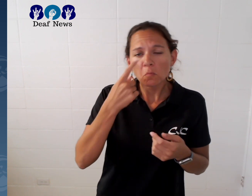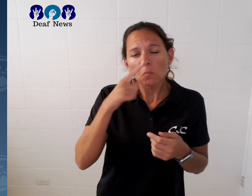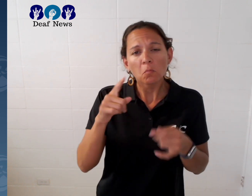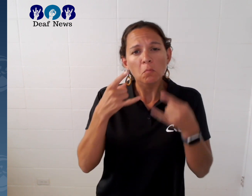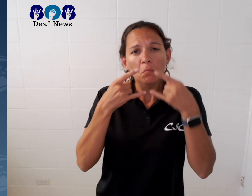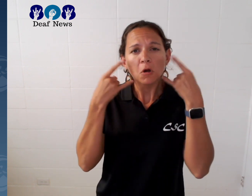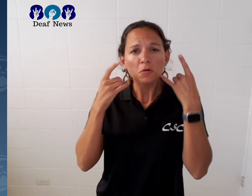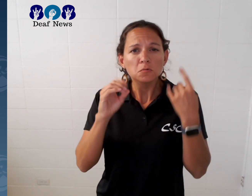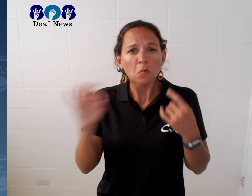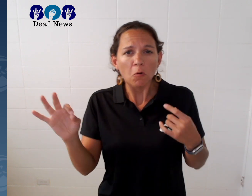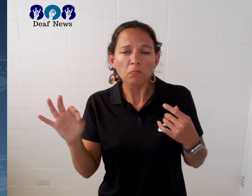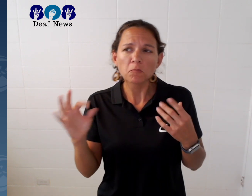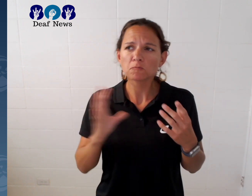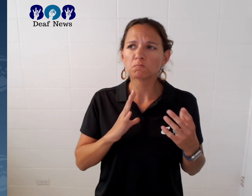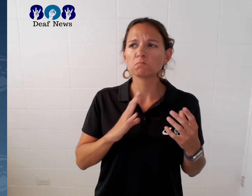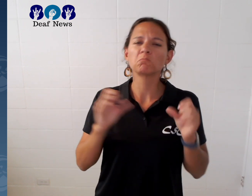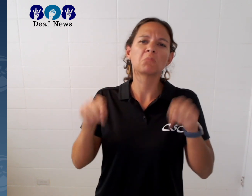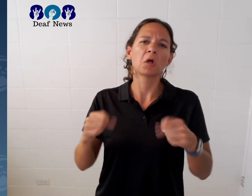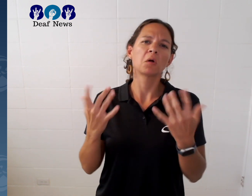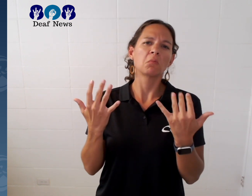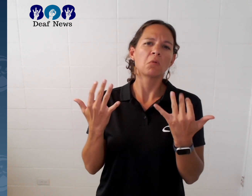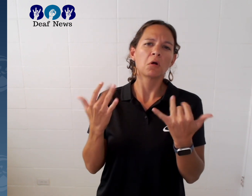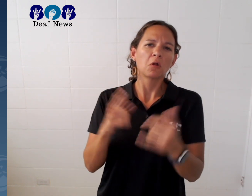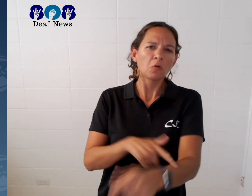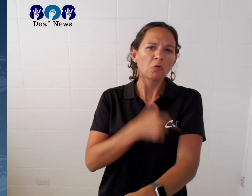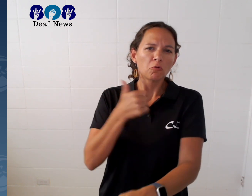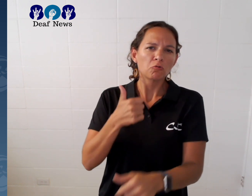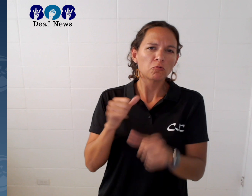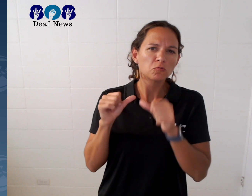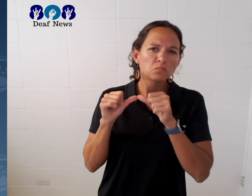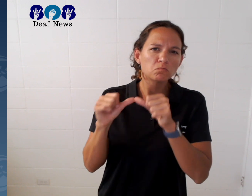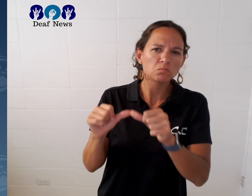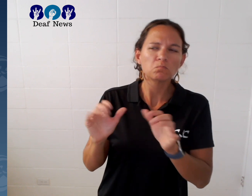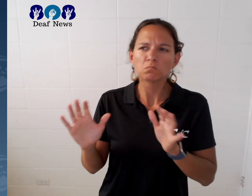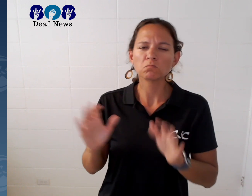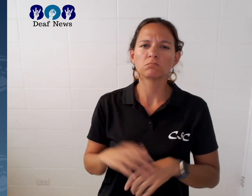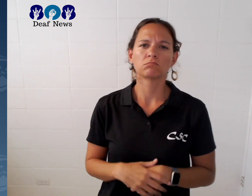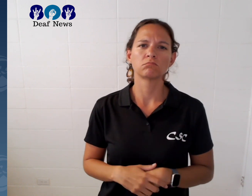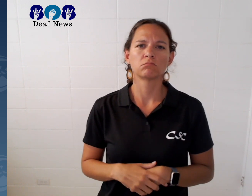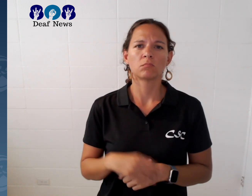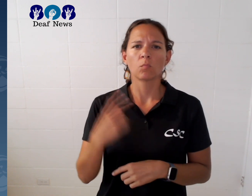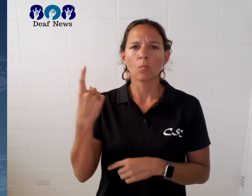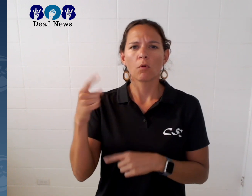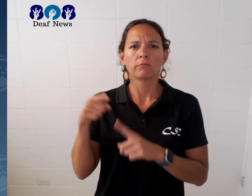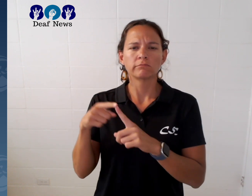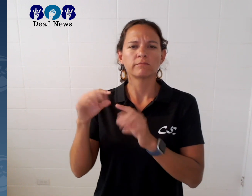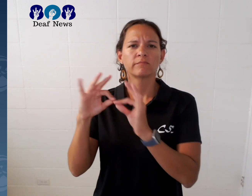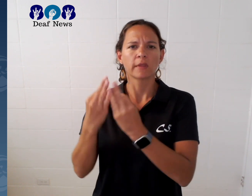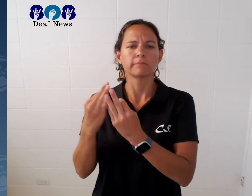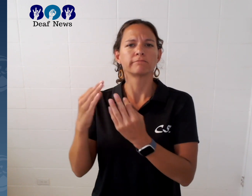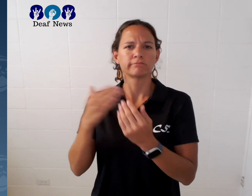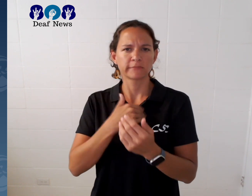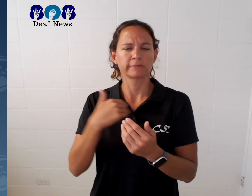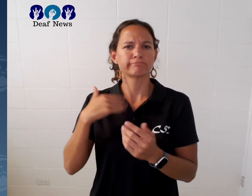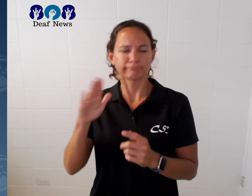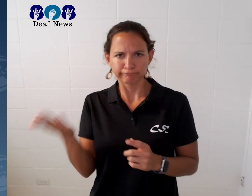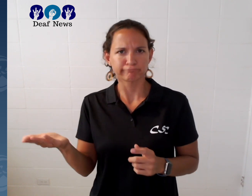conditions improve, I think at one point we should drop the mask mandate. I can wait awhile longer.”